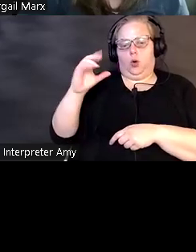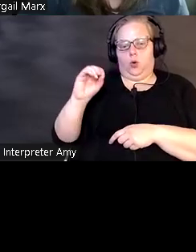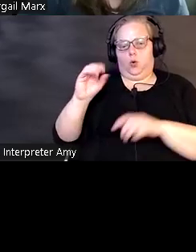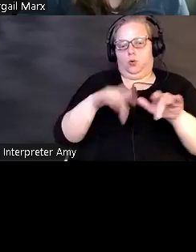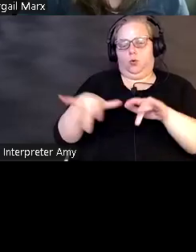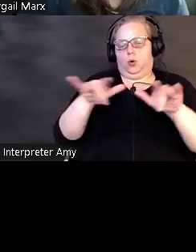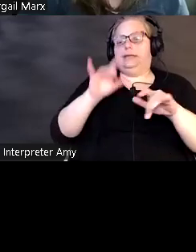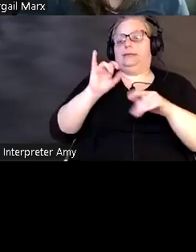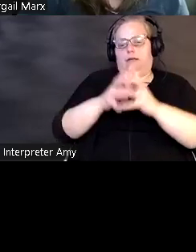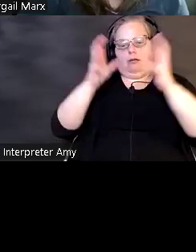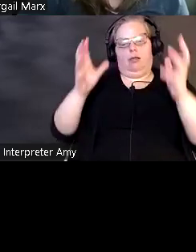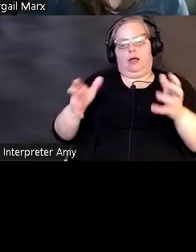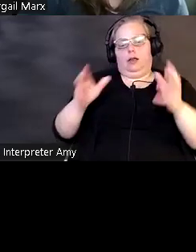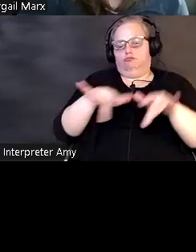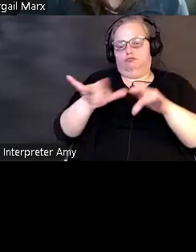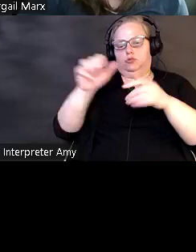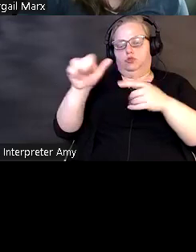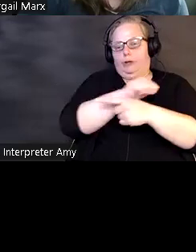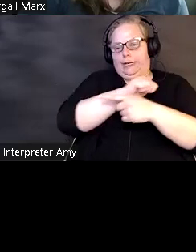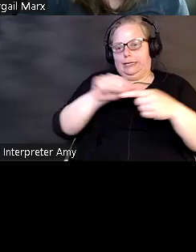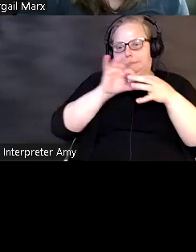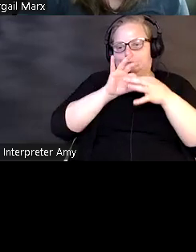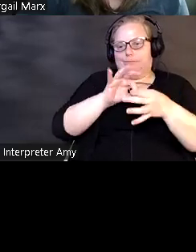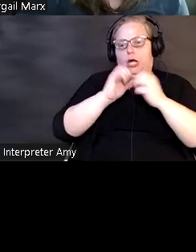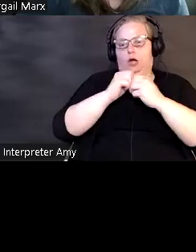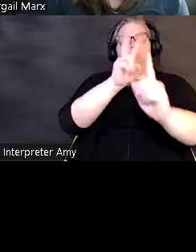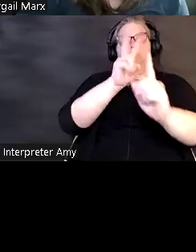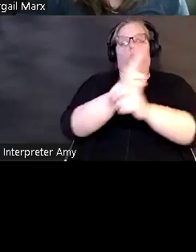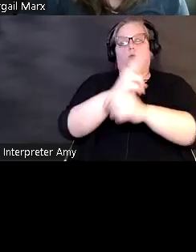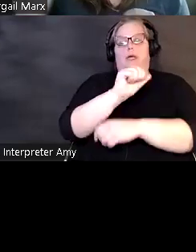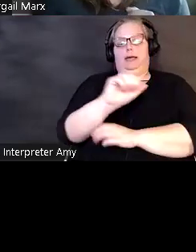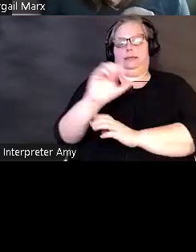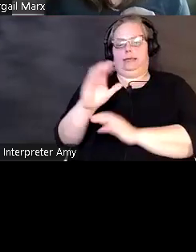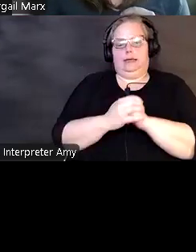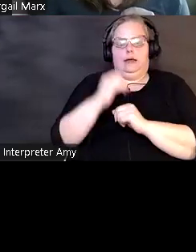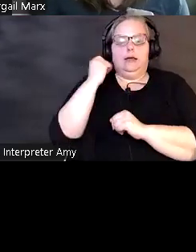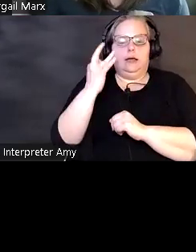recorded trainings about implementation of AAC. And if you go to that website, there's a table of